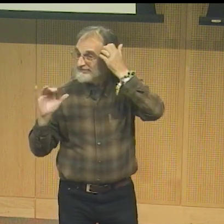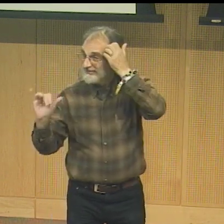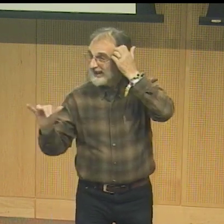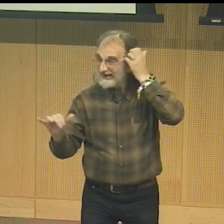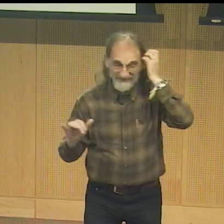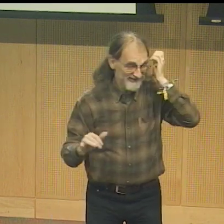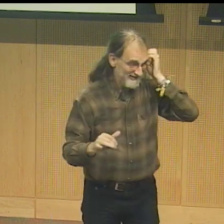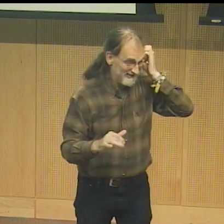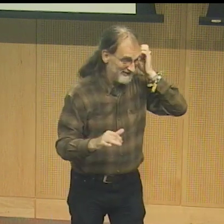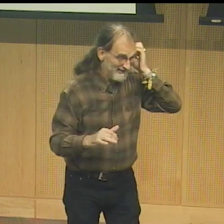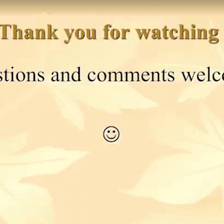as a community.